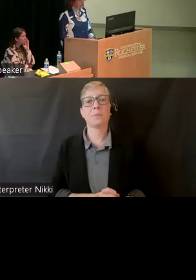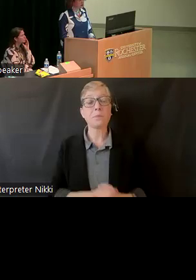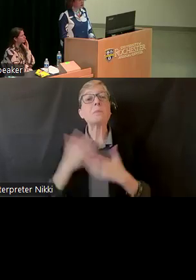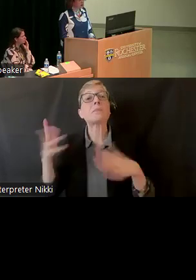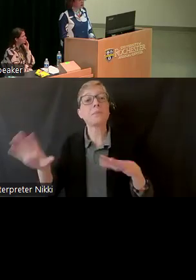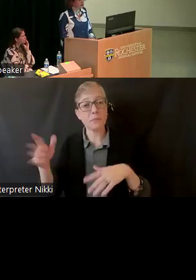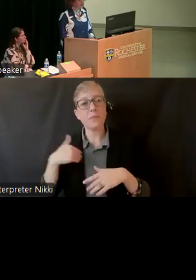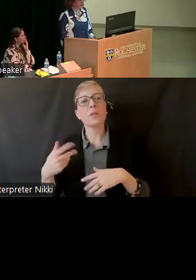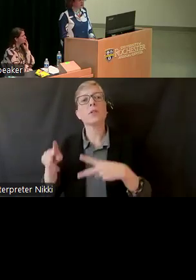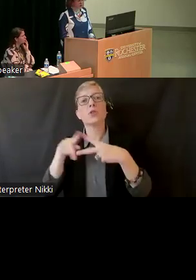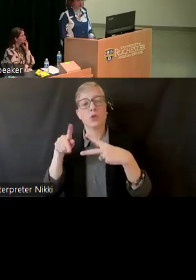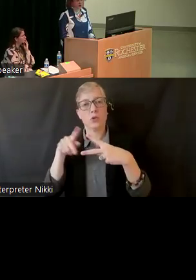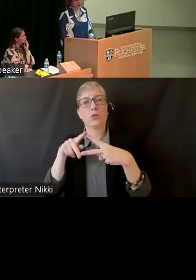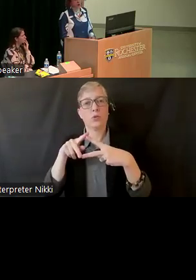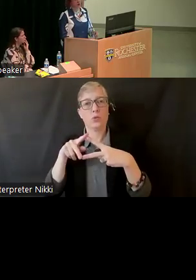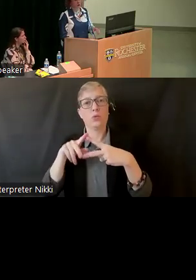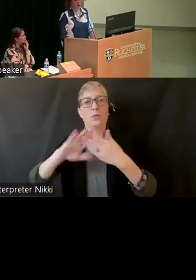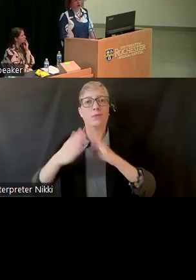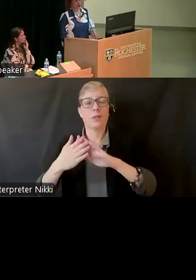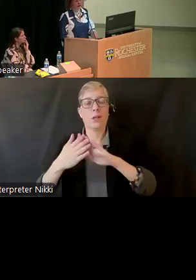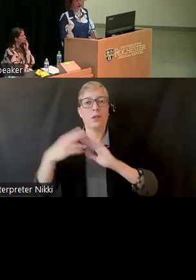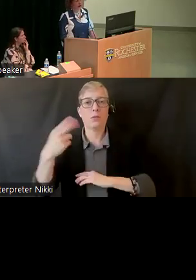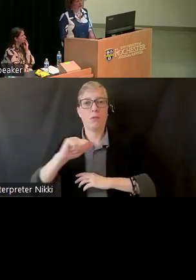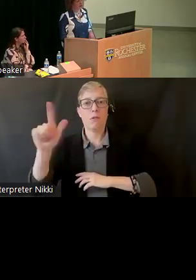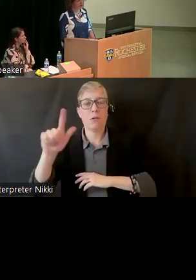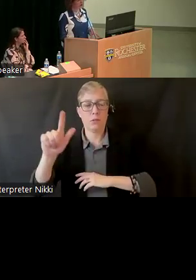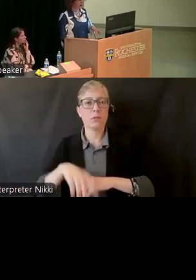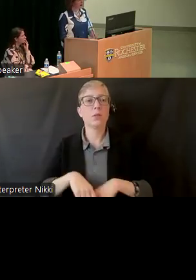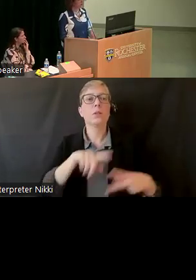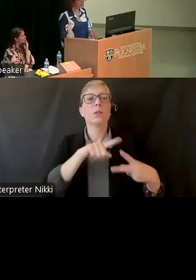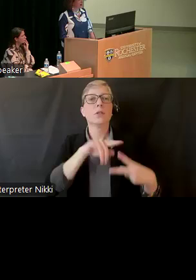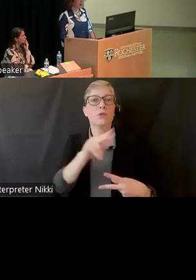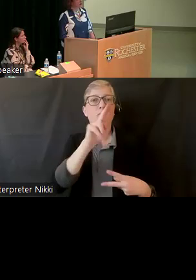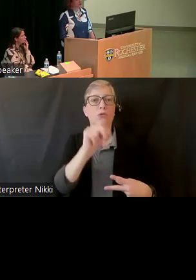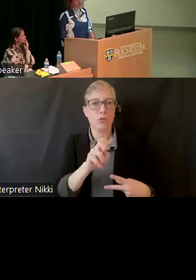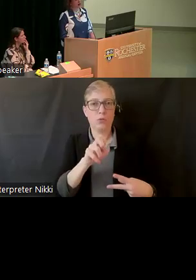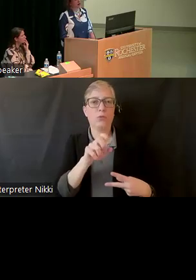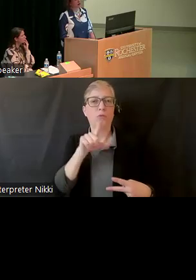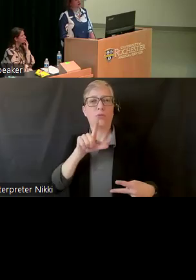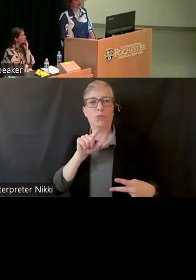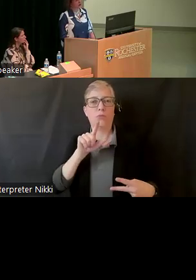2024th was the first one which was Patrick and Kathleen Mauer and out of that there was a lot of